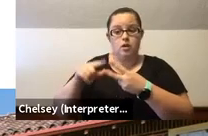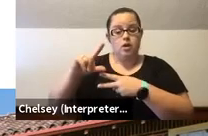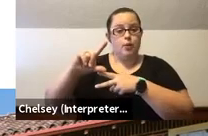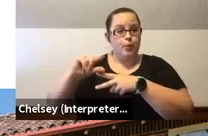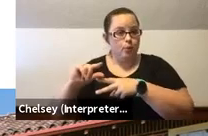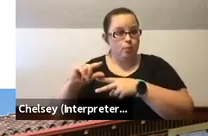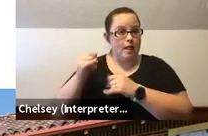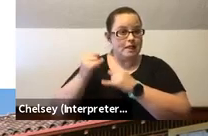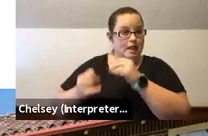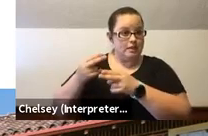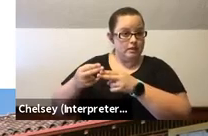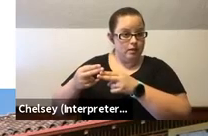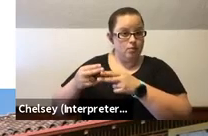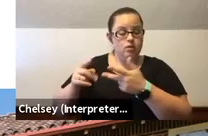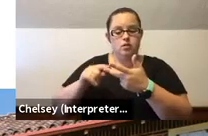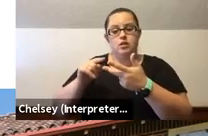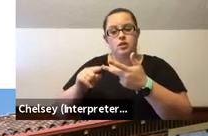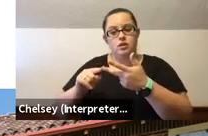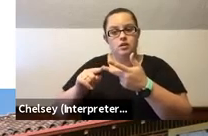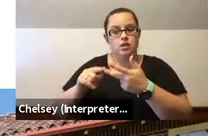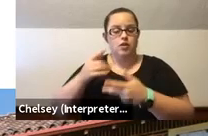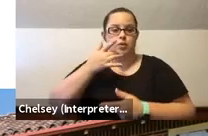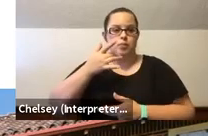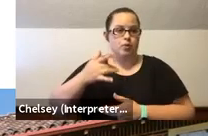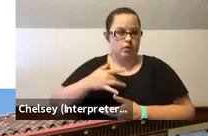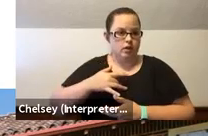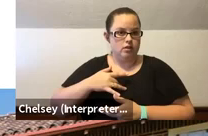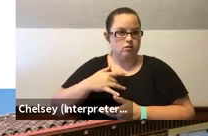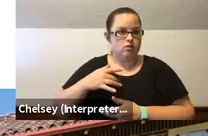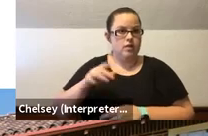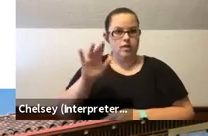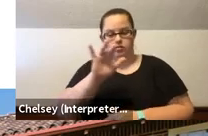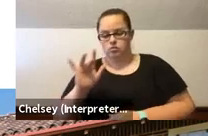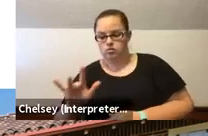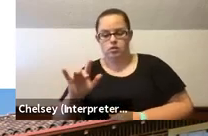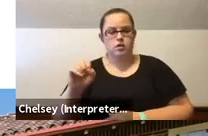Sage Talbot: And click "student" and I will have to sign in with my employee one. So it's going to look a little bit different.